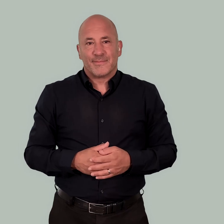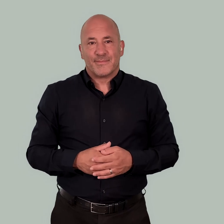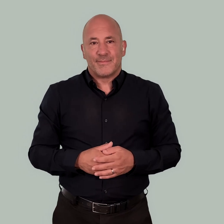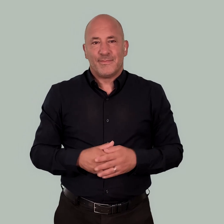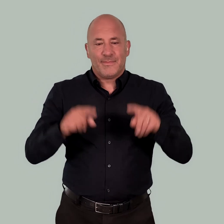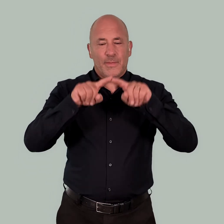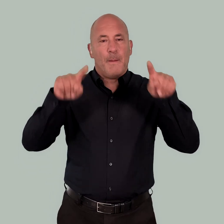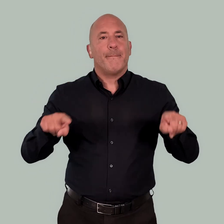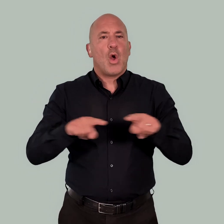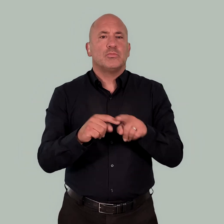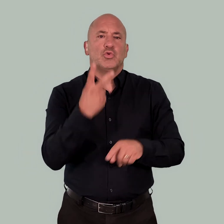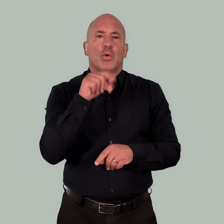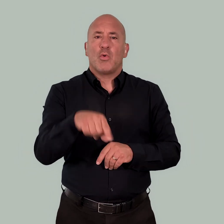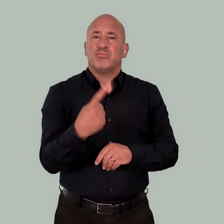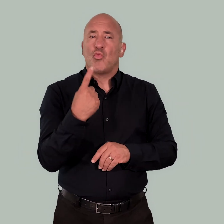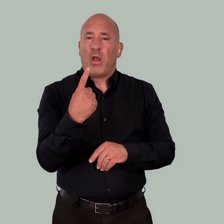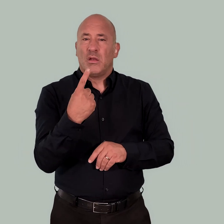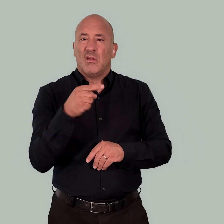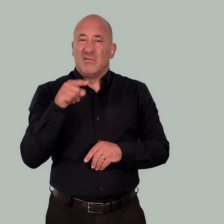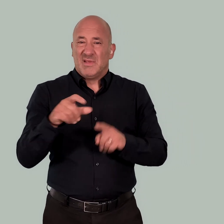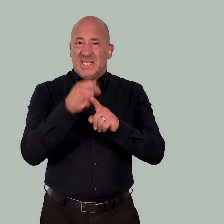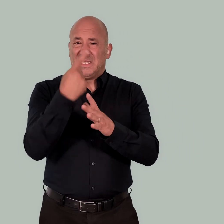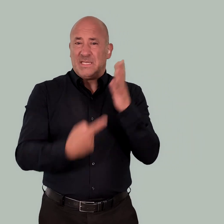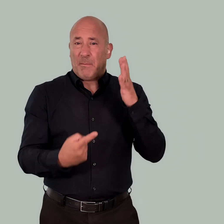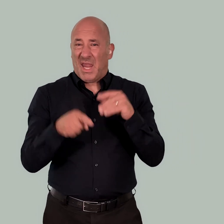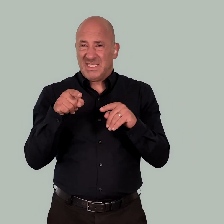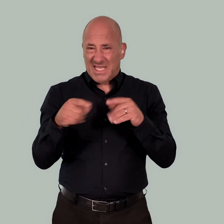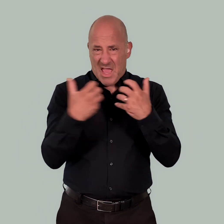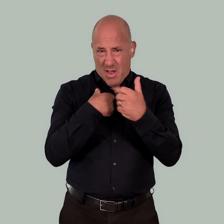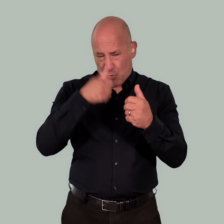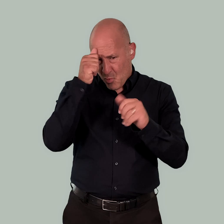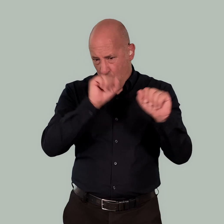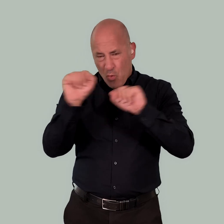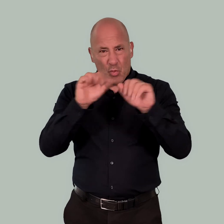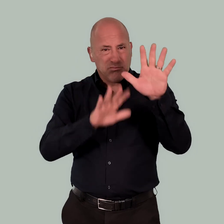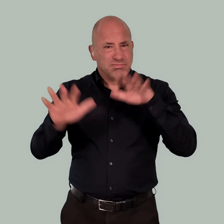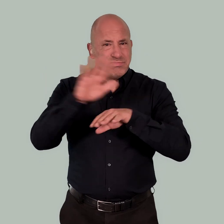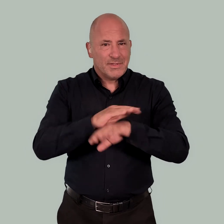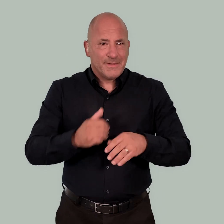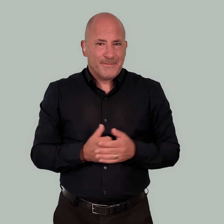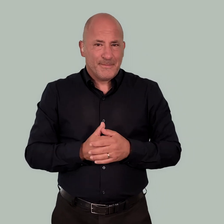Box 2.1: Measures of disability in the population